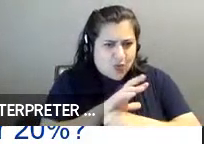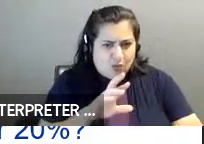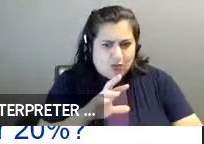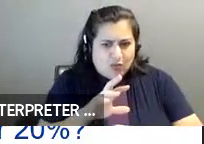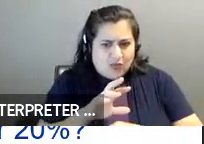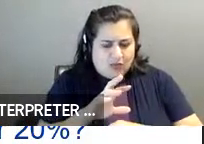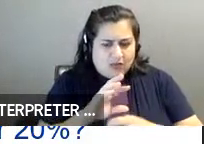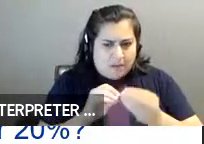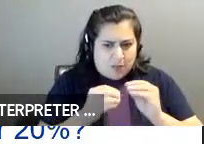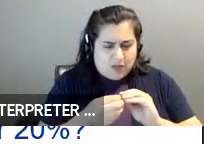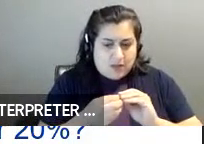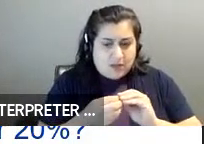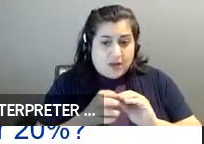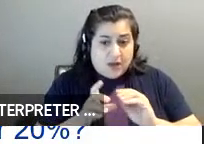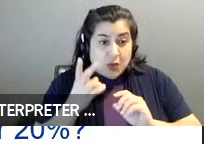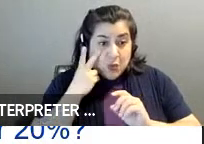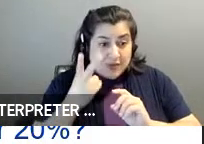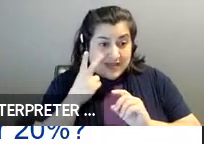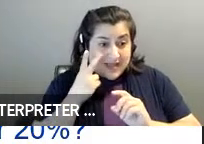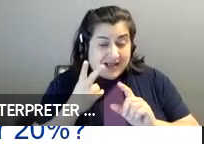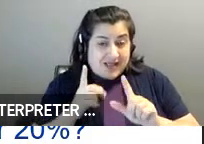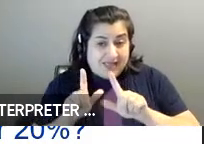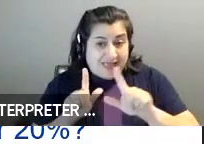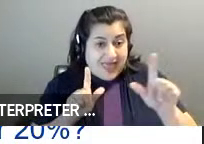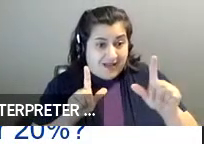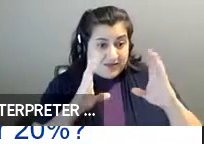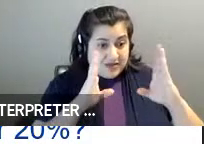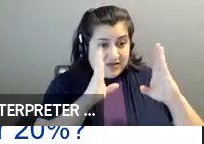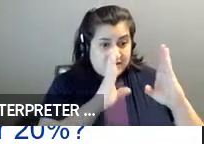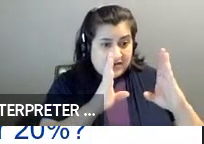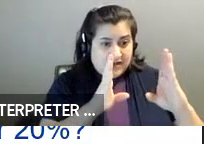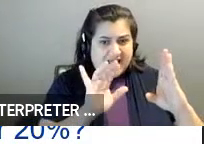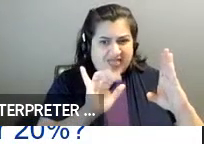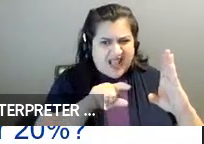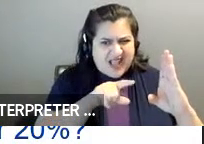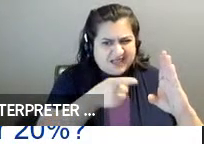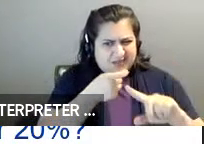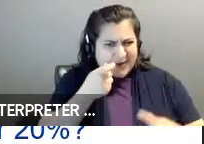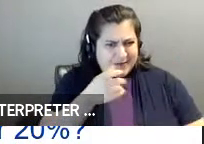On the left is our table from the original 1994-97 proportions.